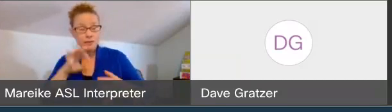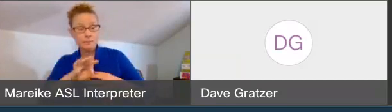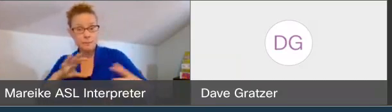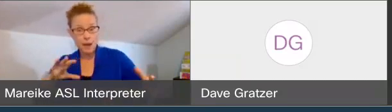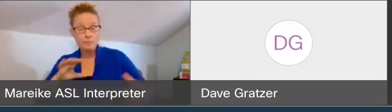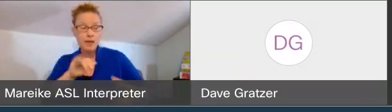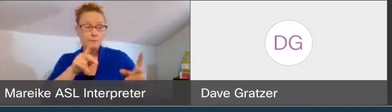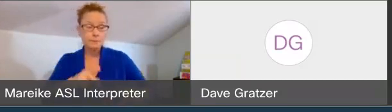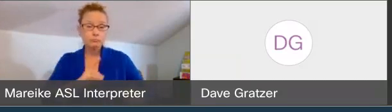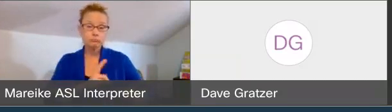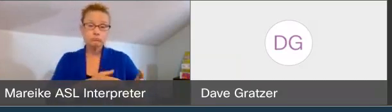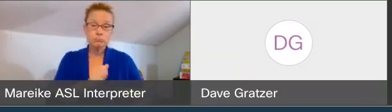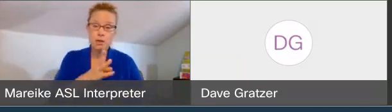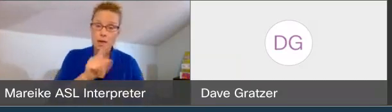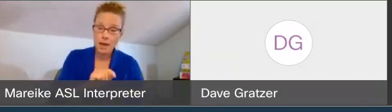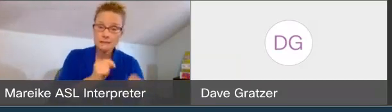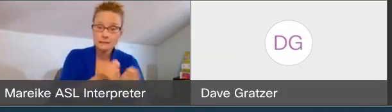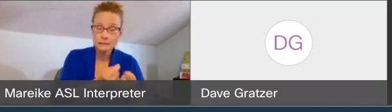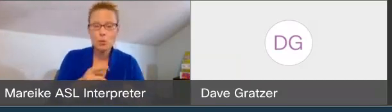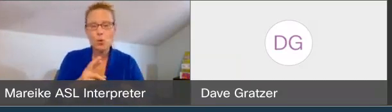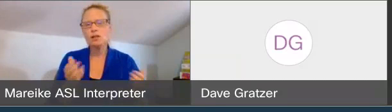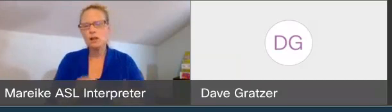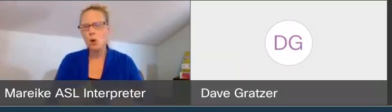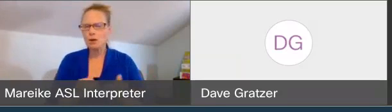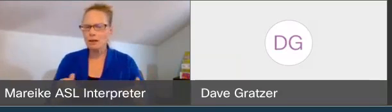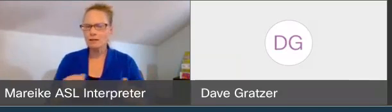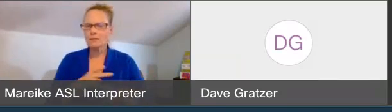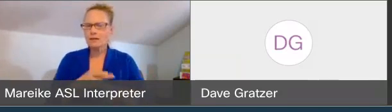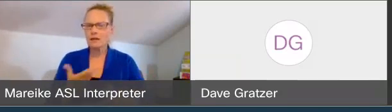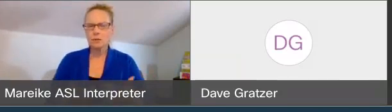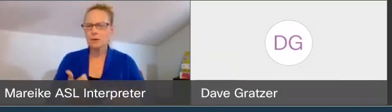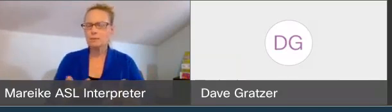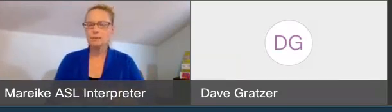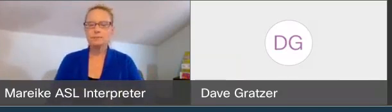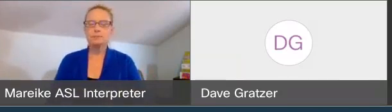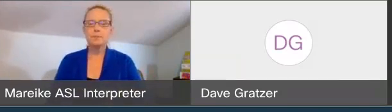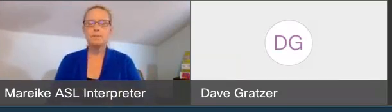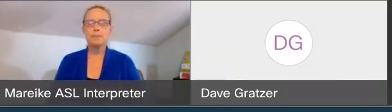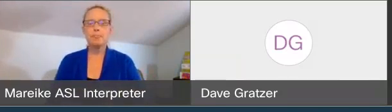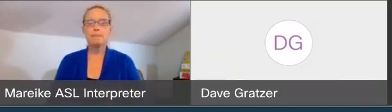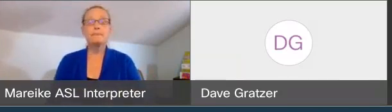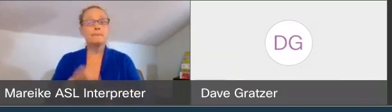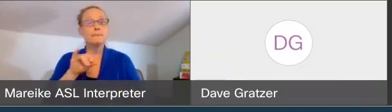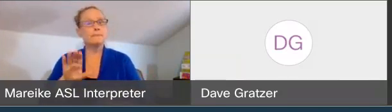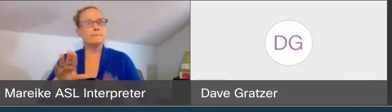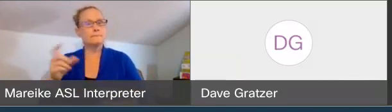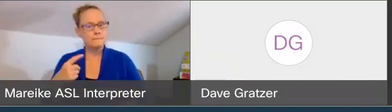or to some other lower level of care? - So this is a great question. I can answer just